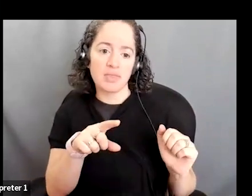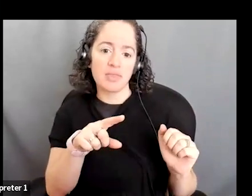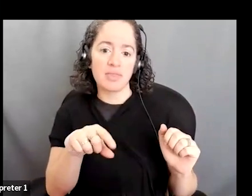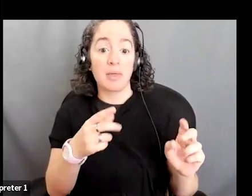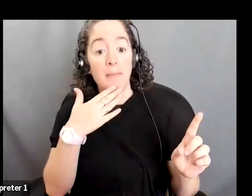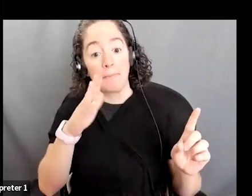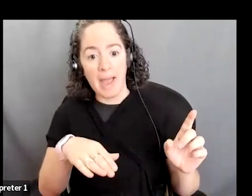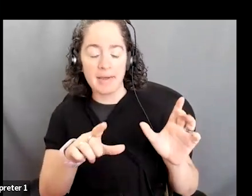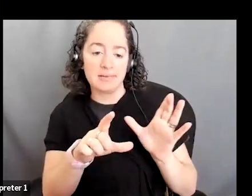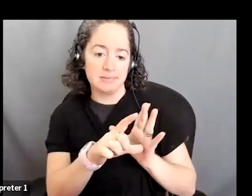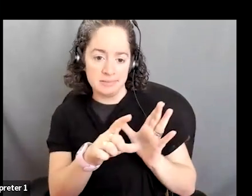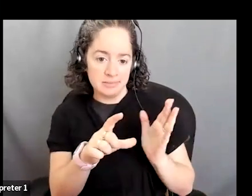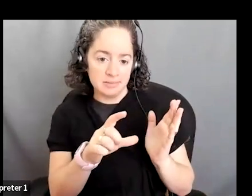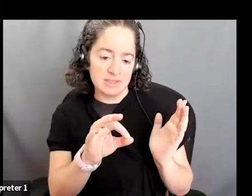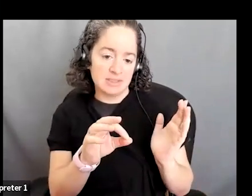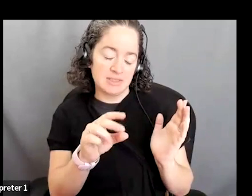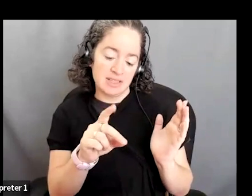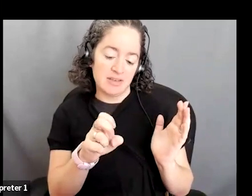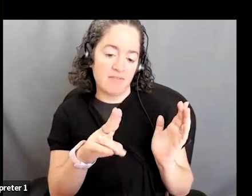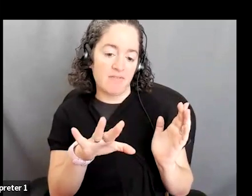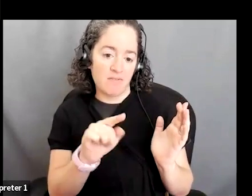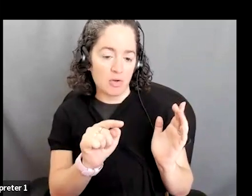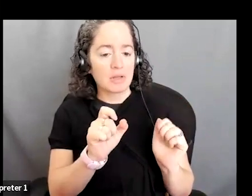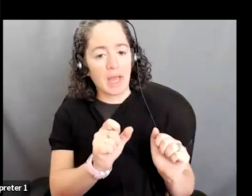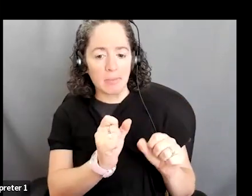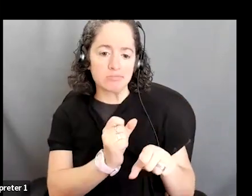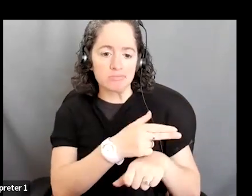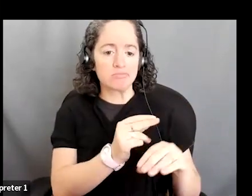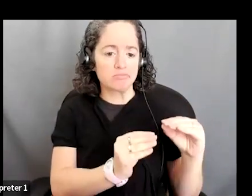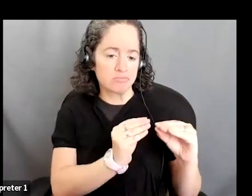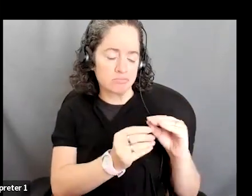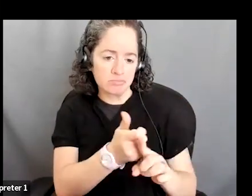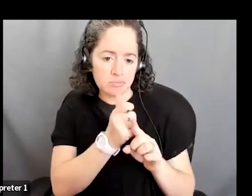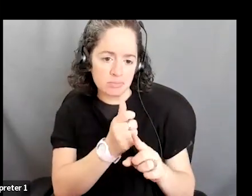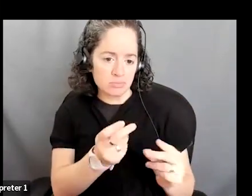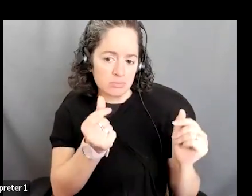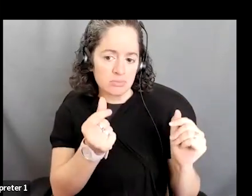some of the things you highlighted could not be easily fixed by the person building the form. Do you have any thoughts about that?